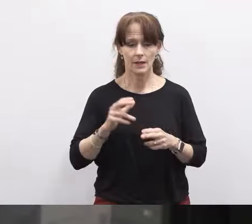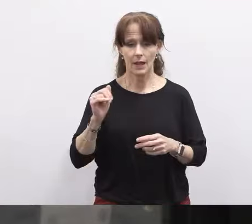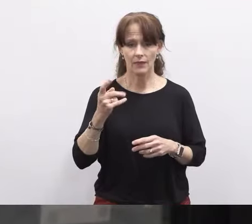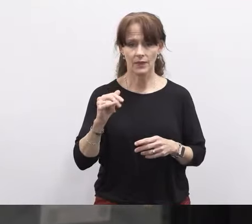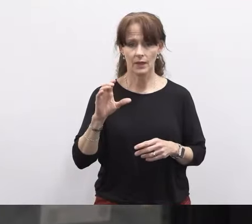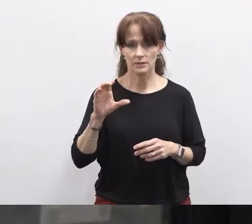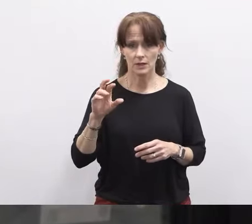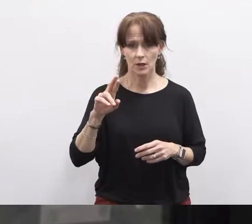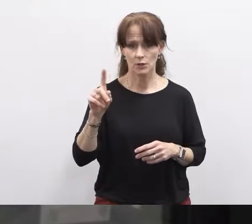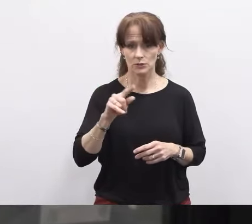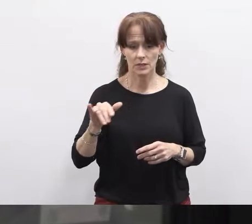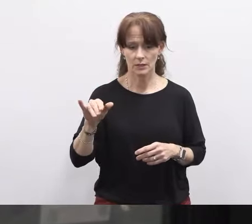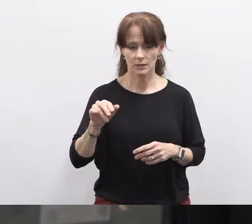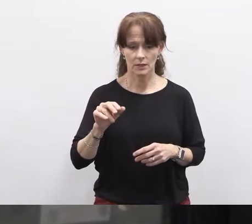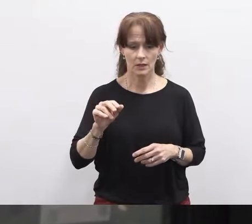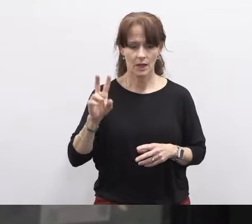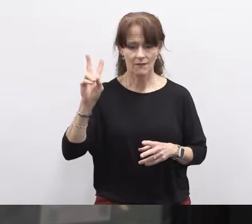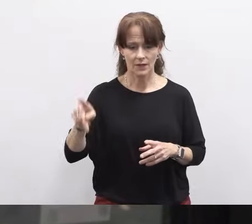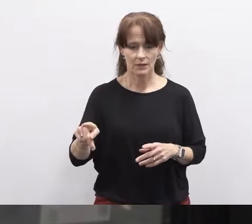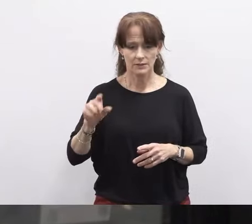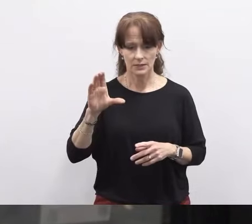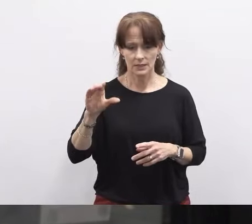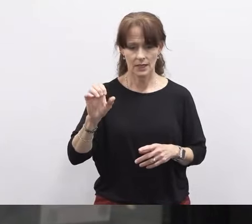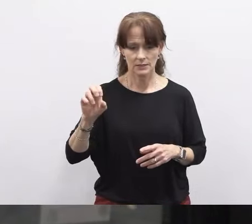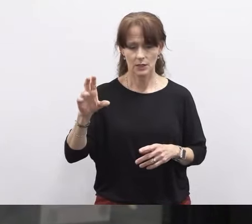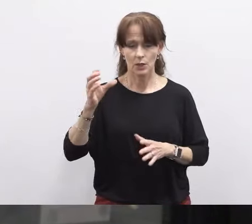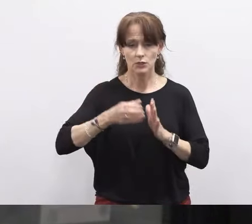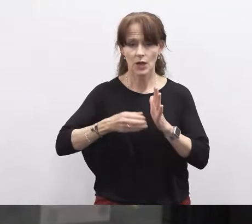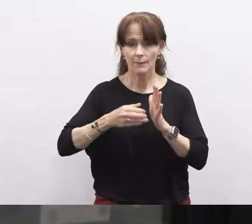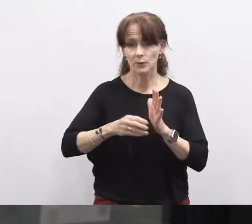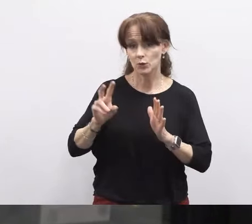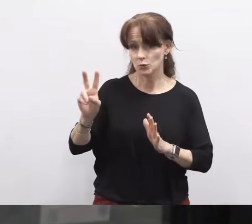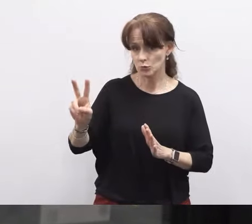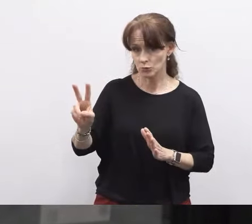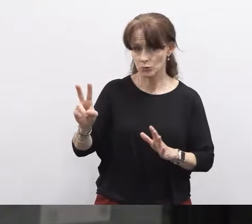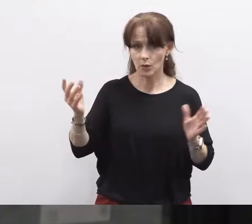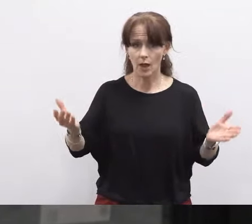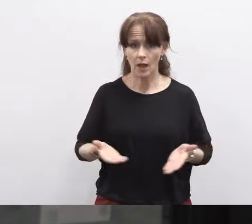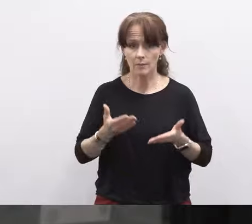I'm the UNB vice president for CSEA chapter two. Today I'm here to address you.